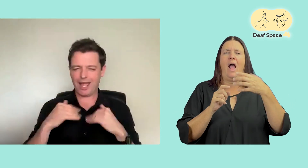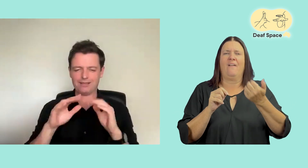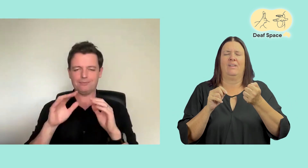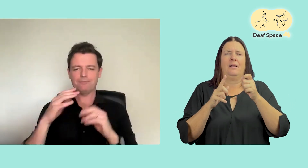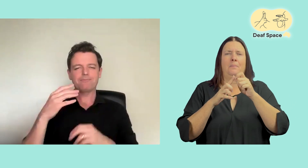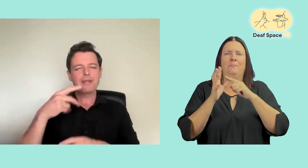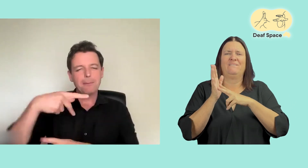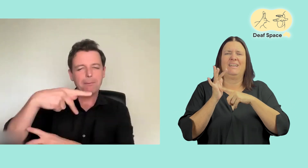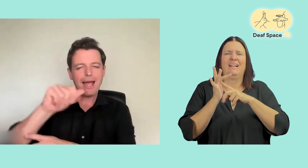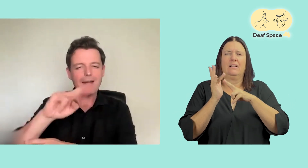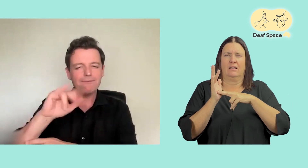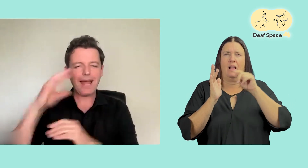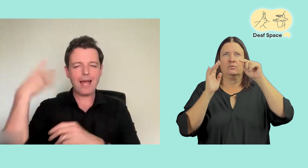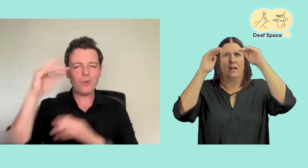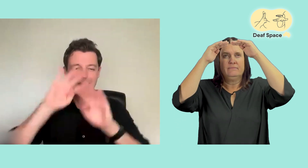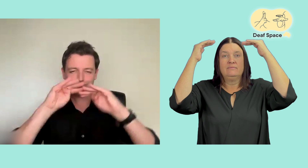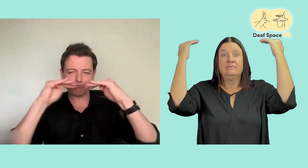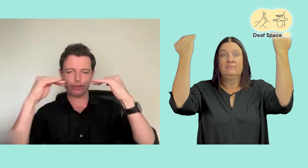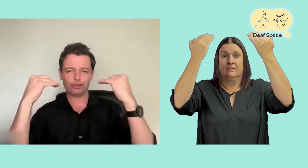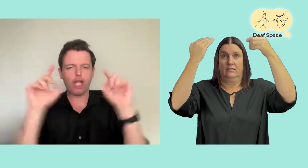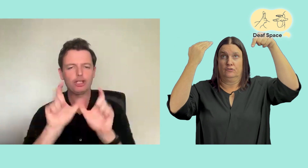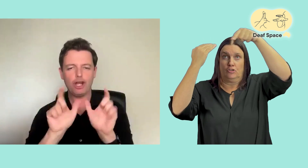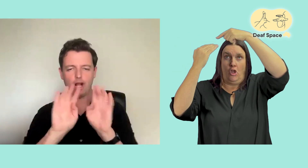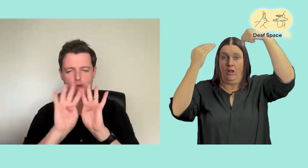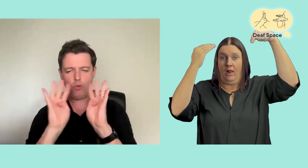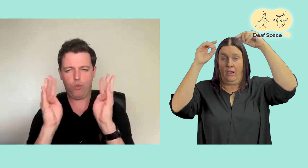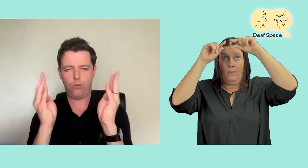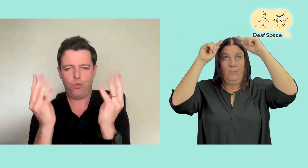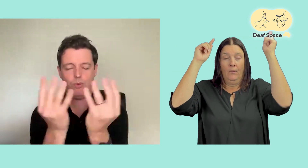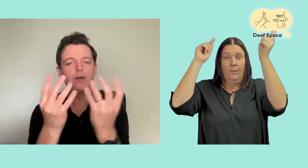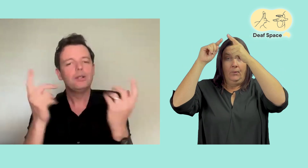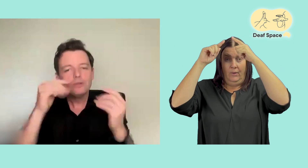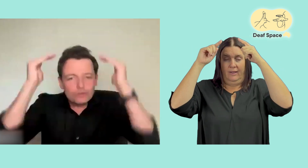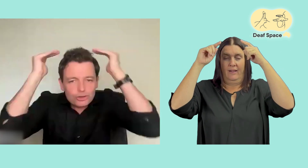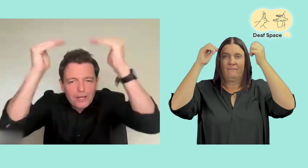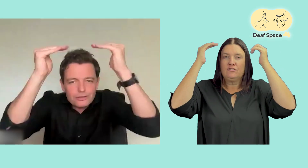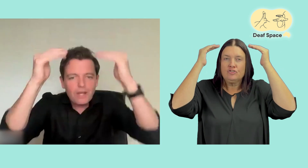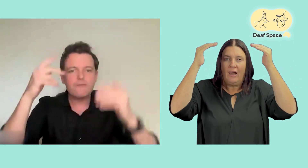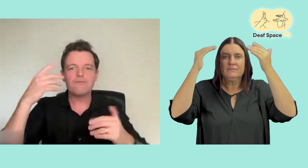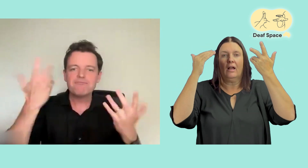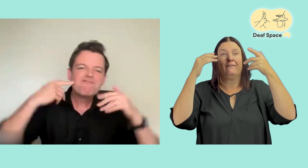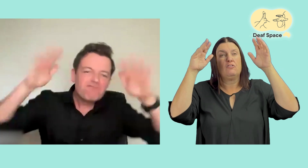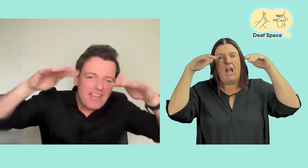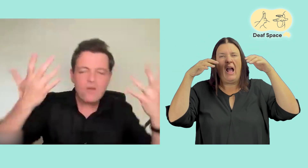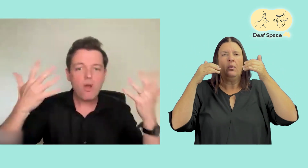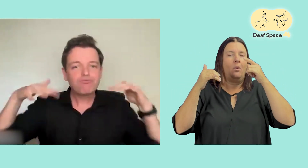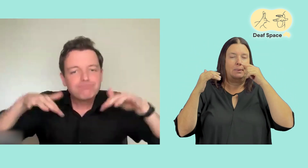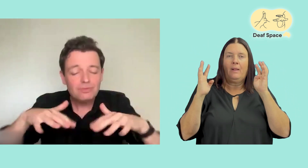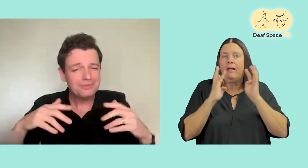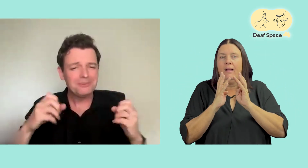There was also an outdoor circular pavilion that people could gather under and take shelter from the rain, for example.